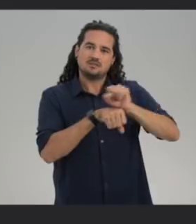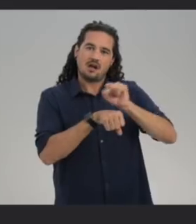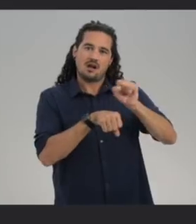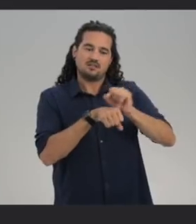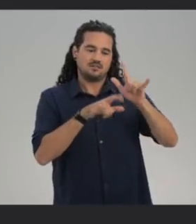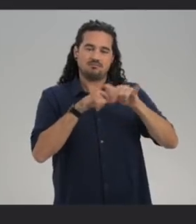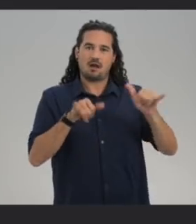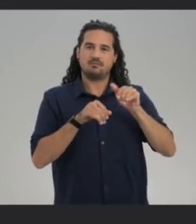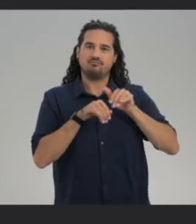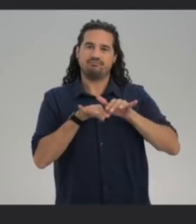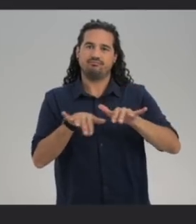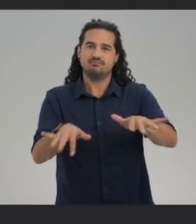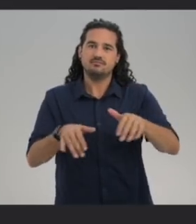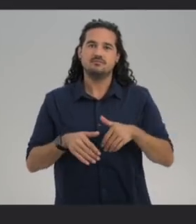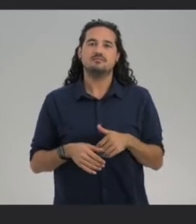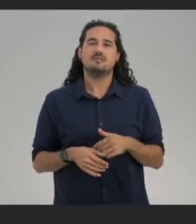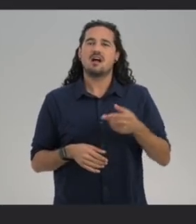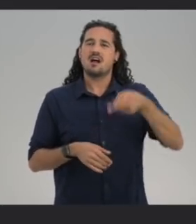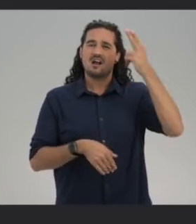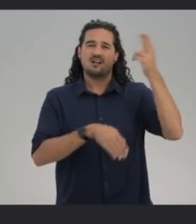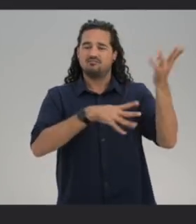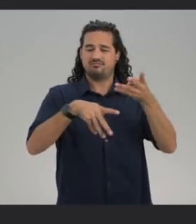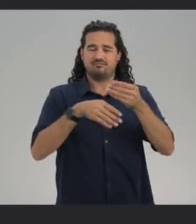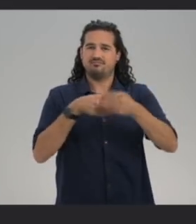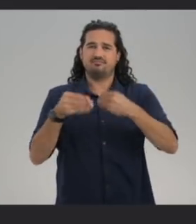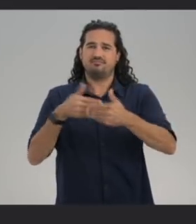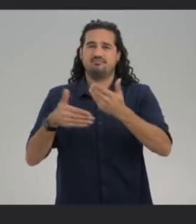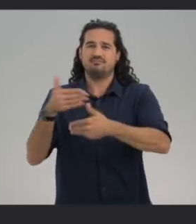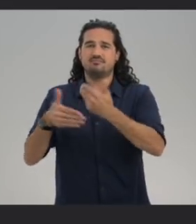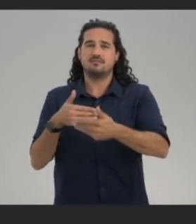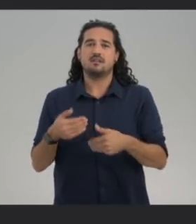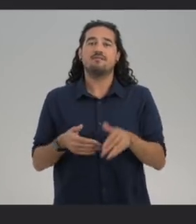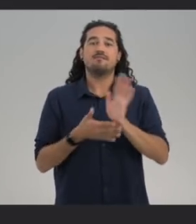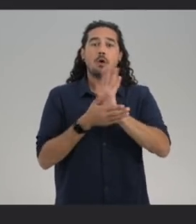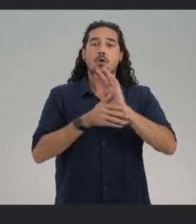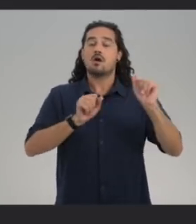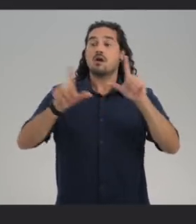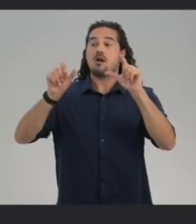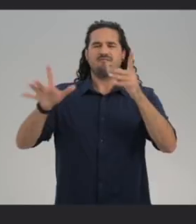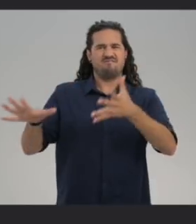From teraflops to texture bandwidth to fill rate, along with its incredible efficiency,